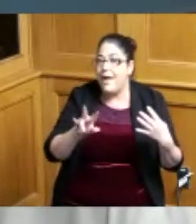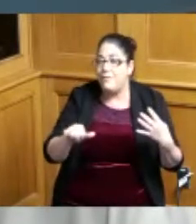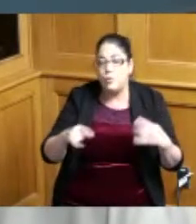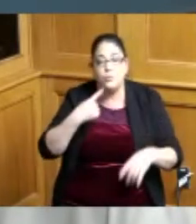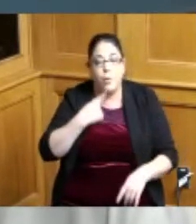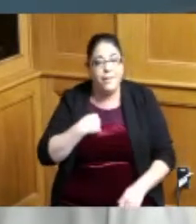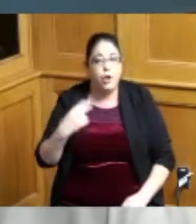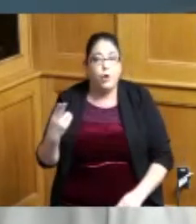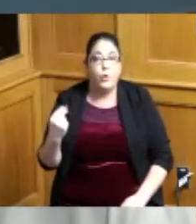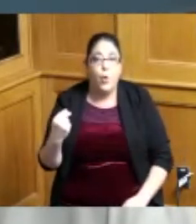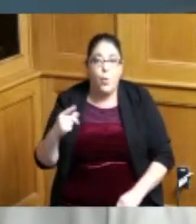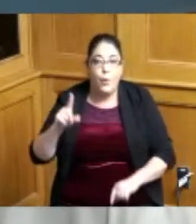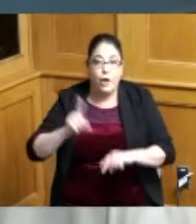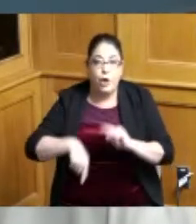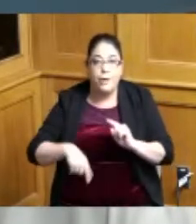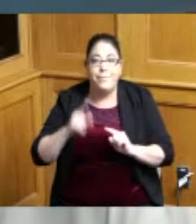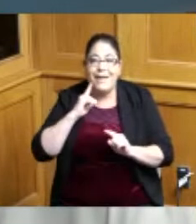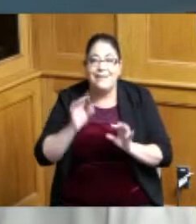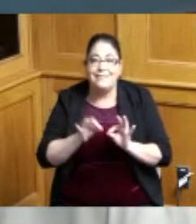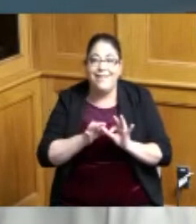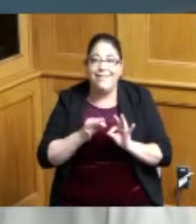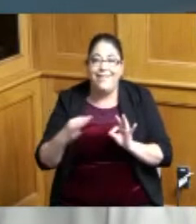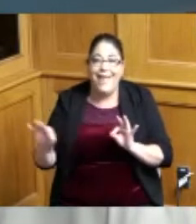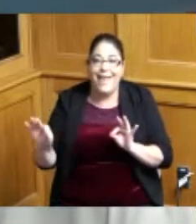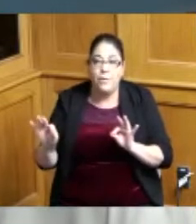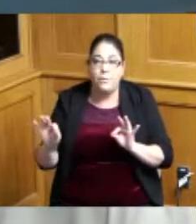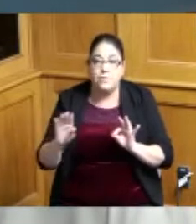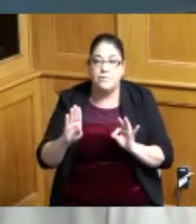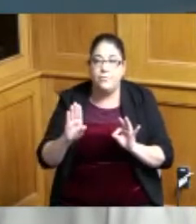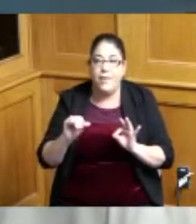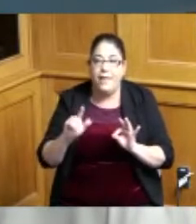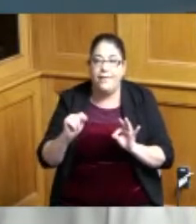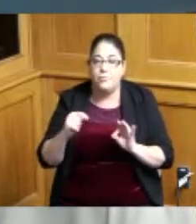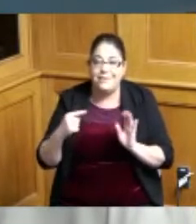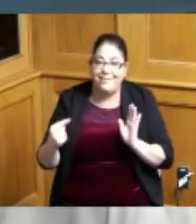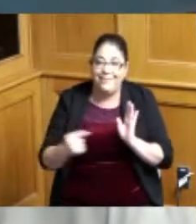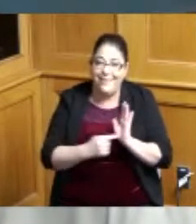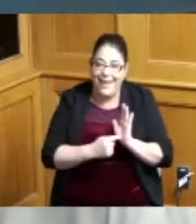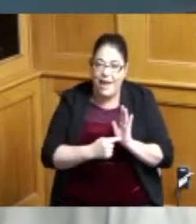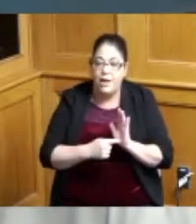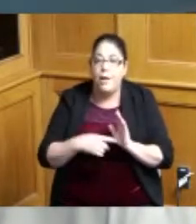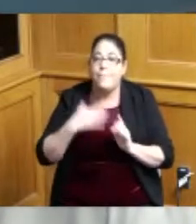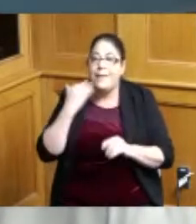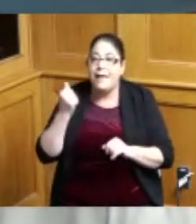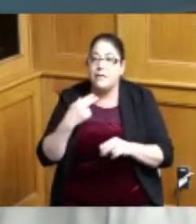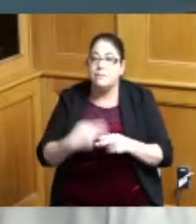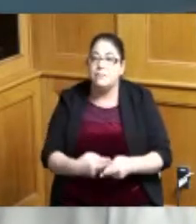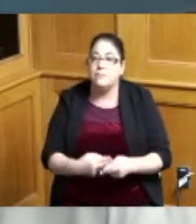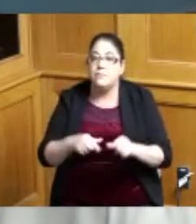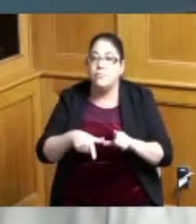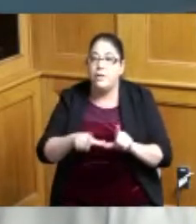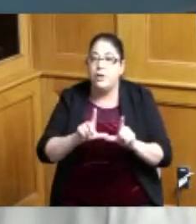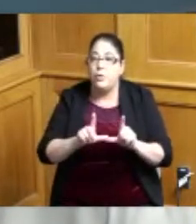the language of the ballot was there and because it's renewals you can't change the language